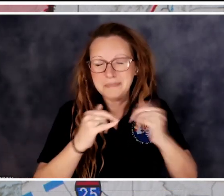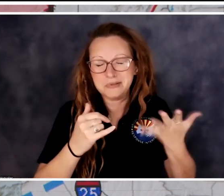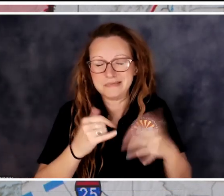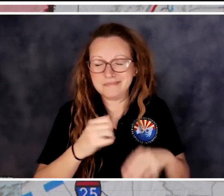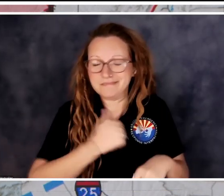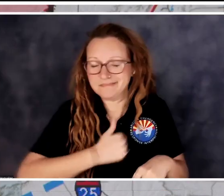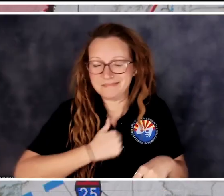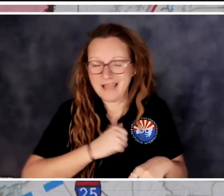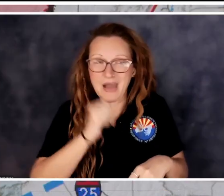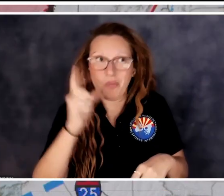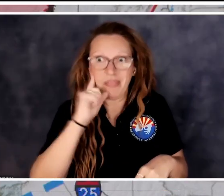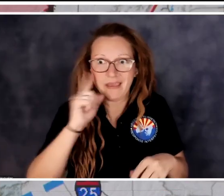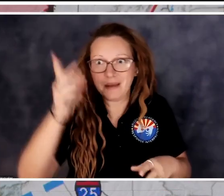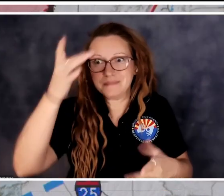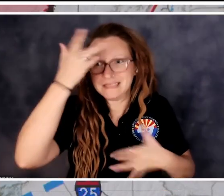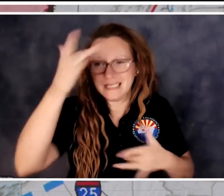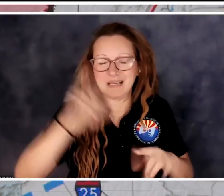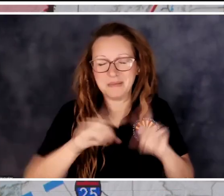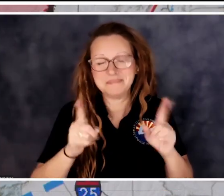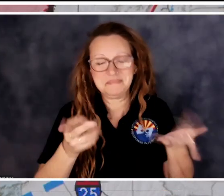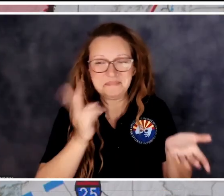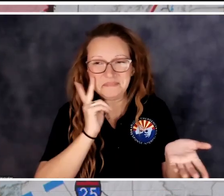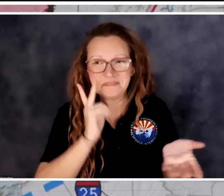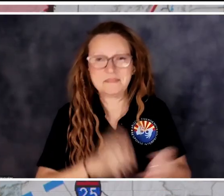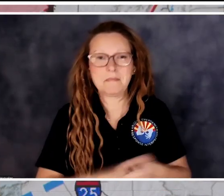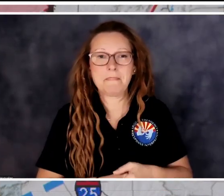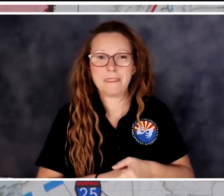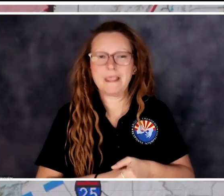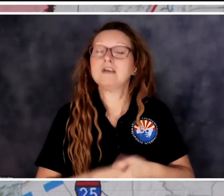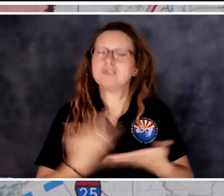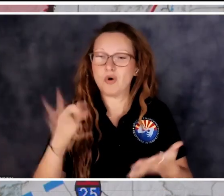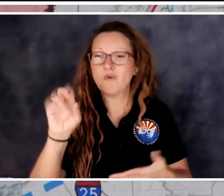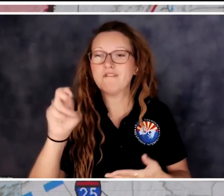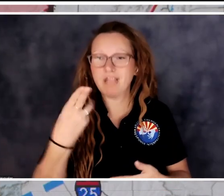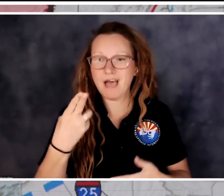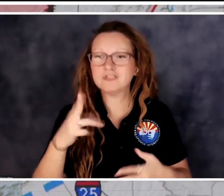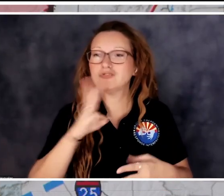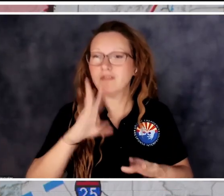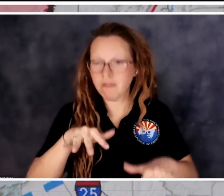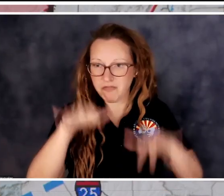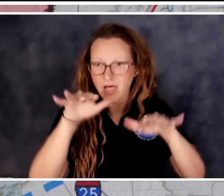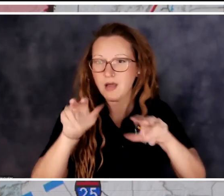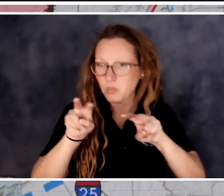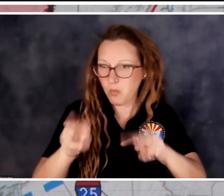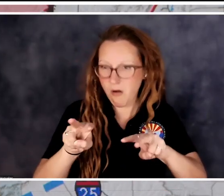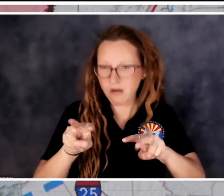but got a little cough going on today. So flash flood watches, anticipating thunderstorm